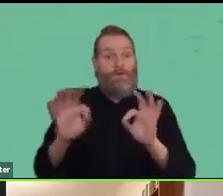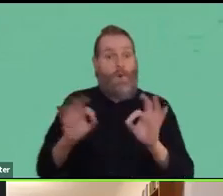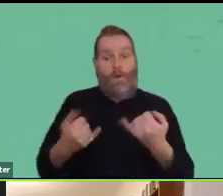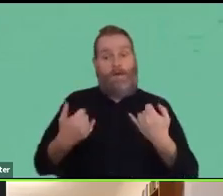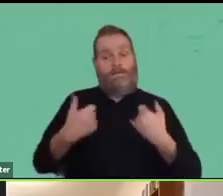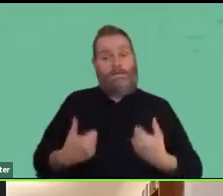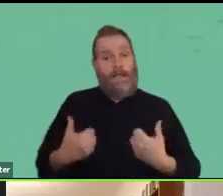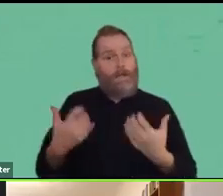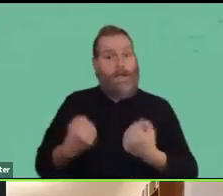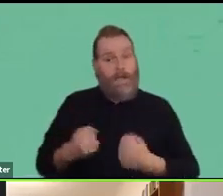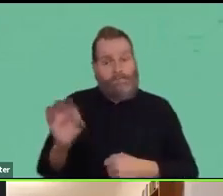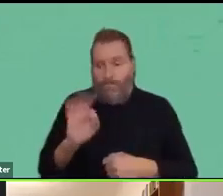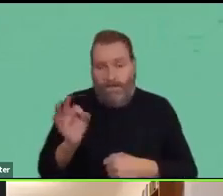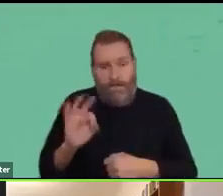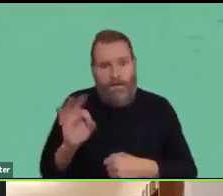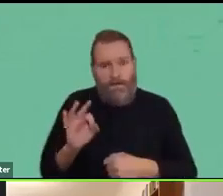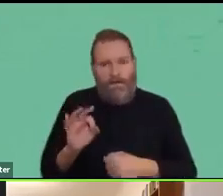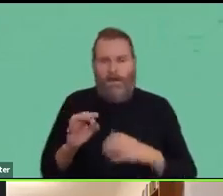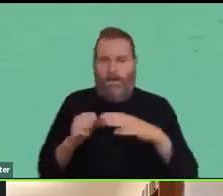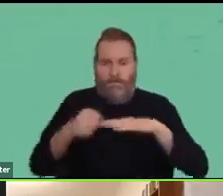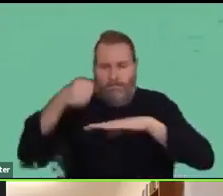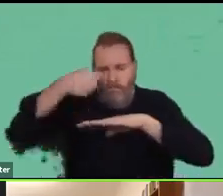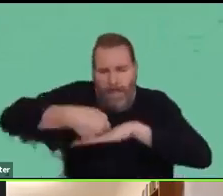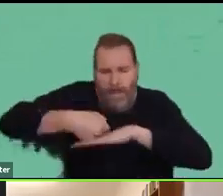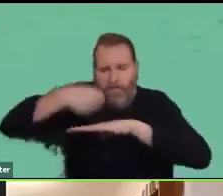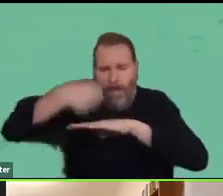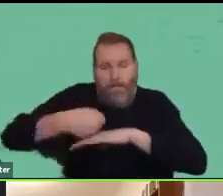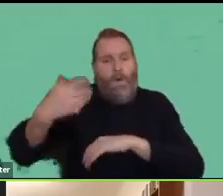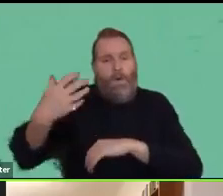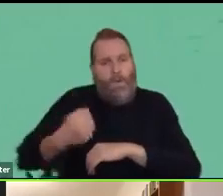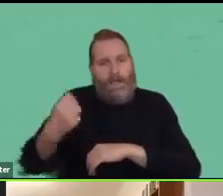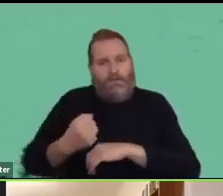so where the government's going to try and divide public against private, we'll be trying to unite